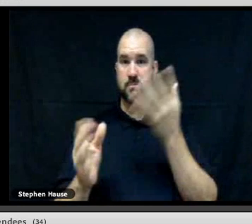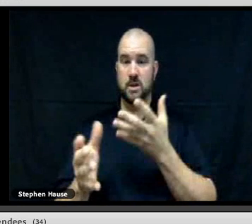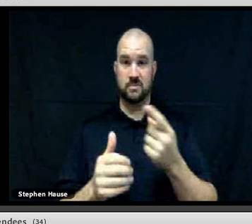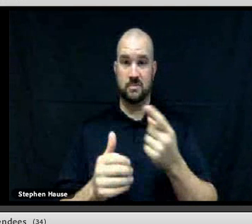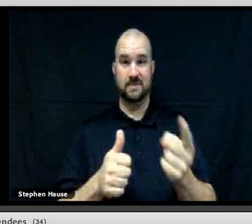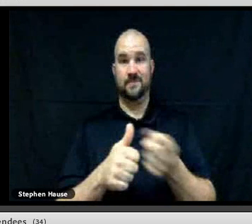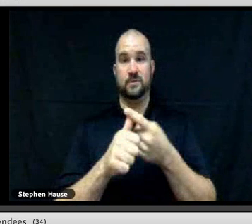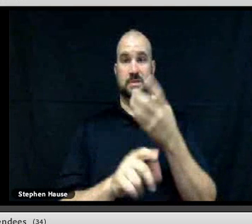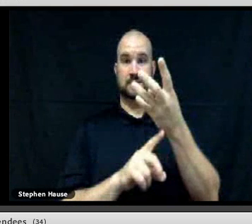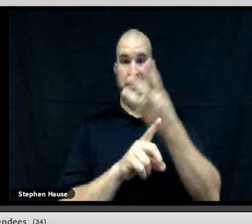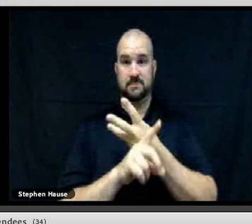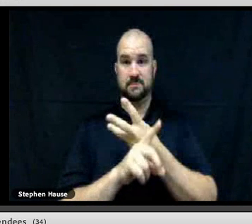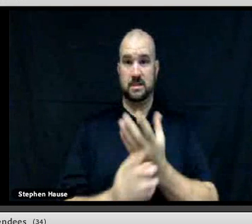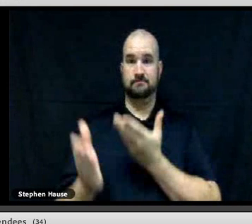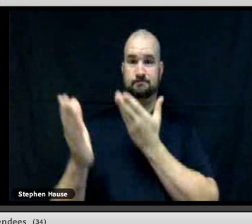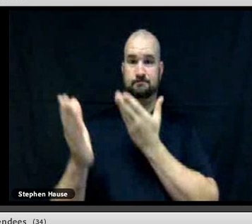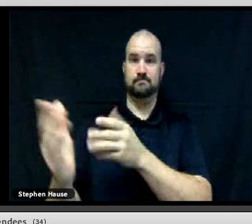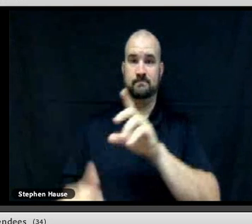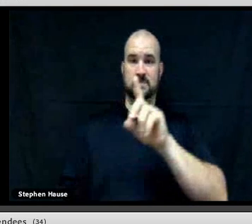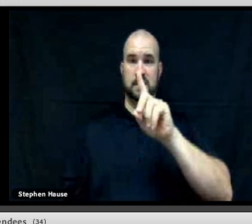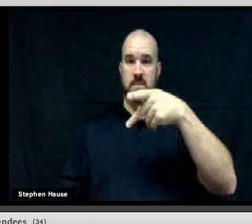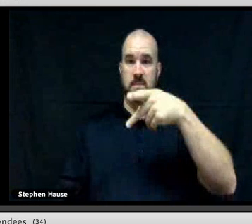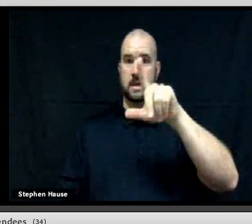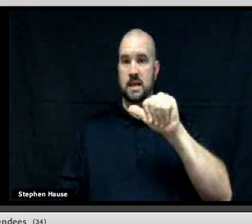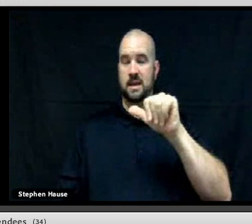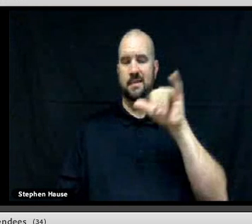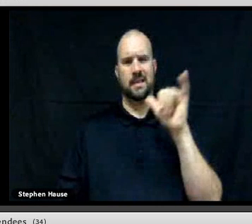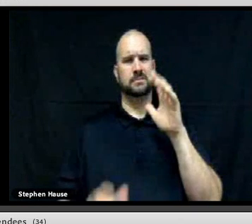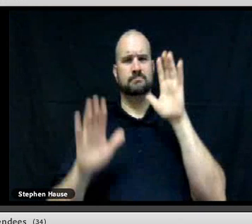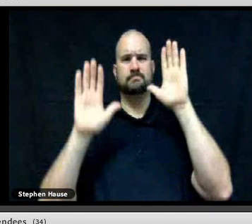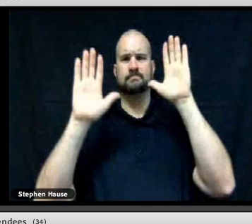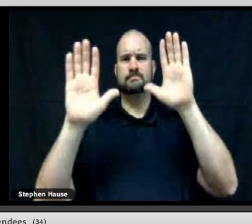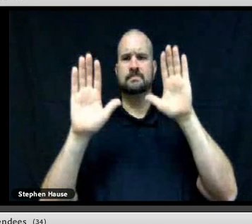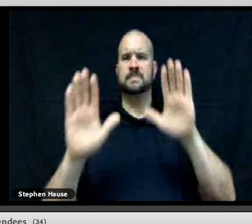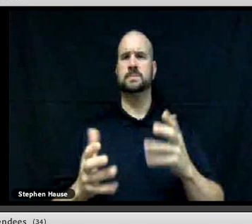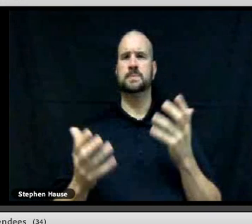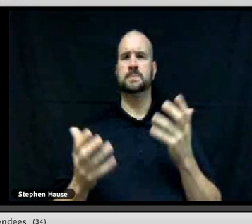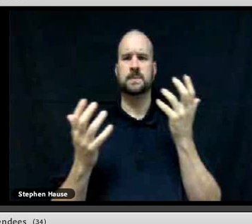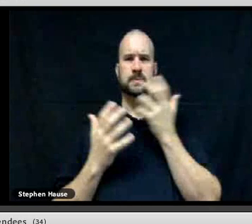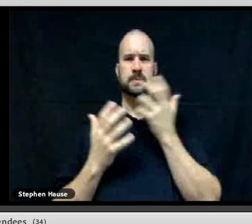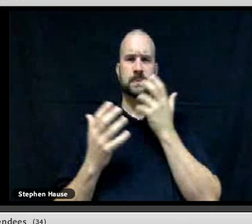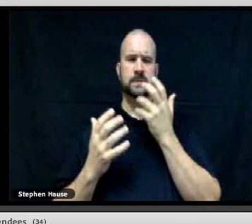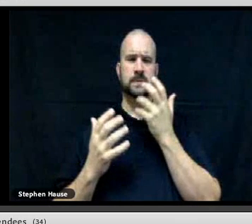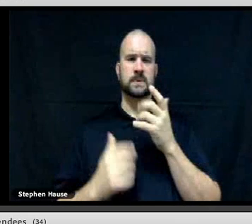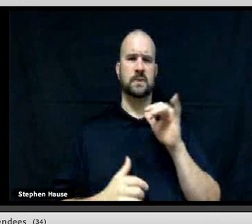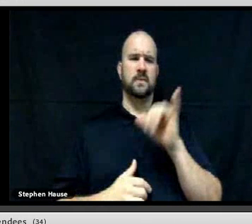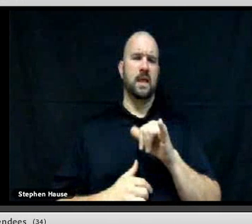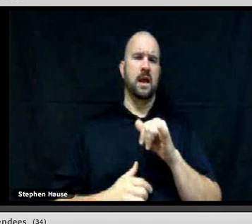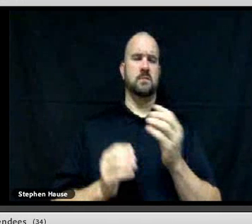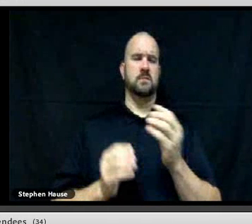which is just amazing and really great that more Florida content is being represented at that national level.